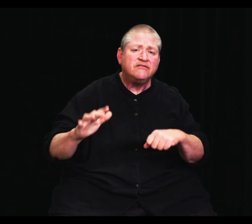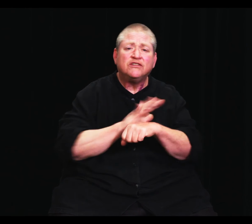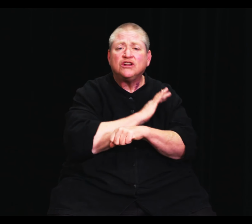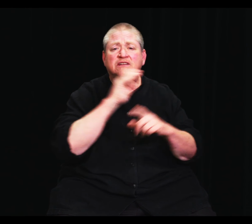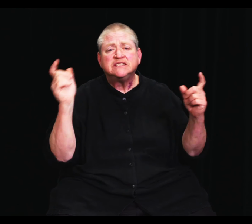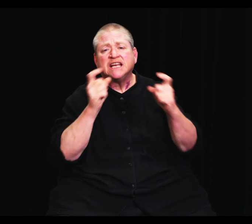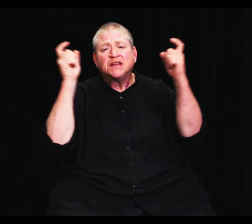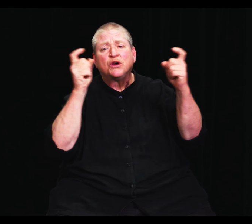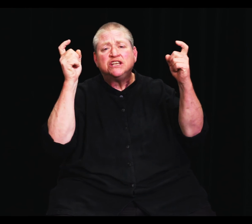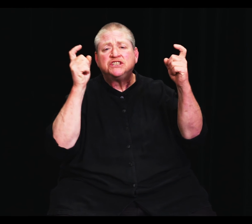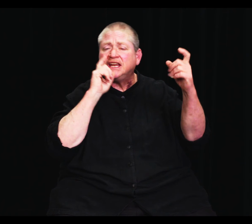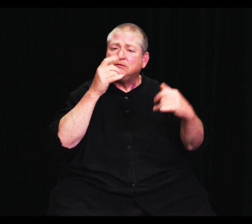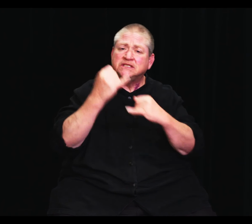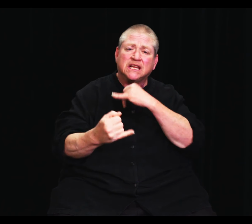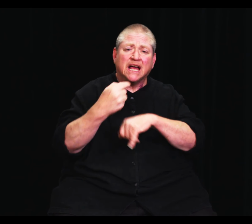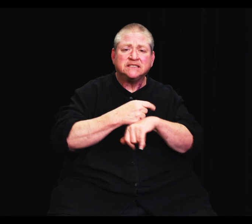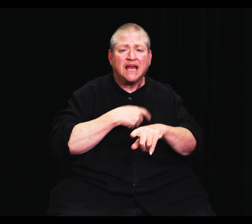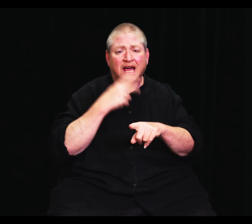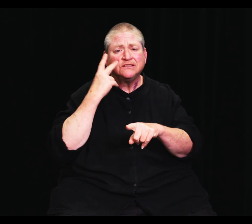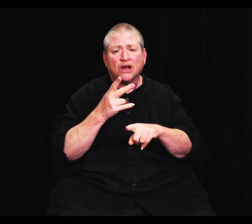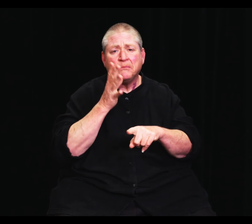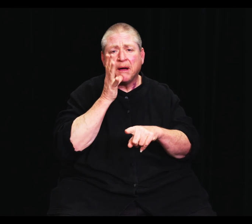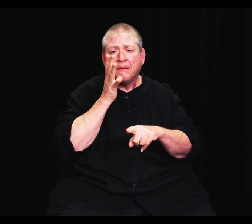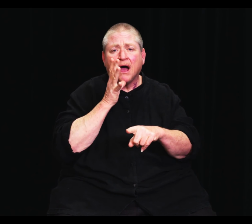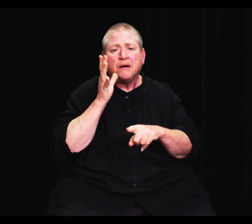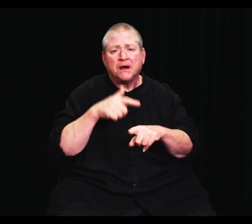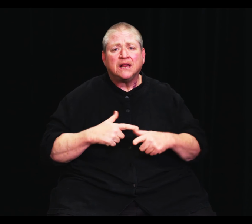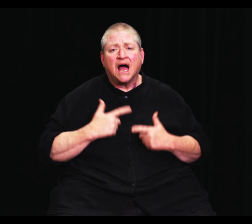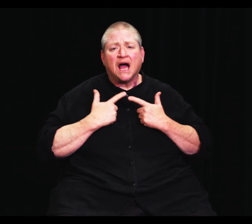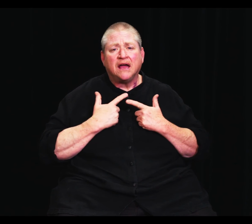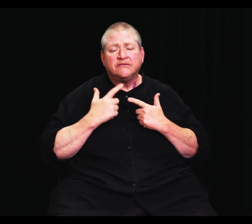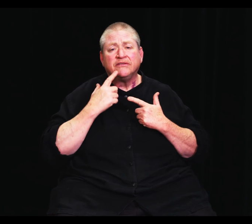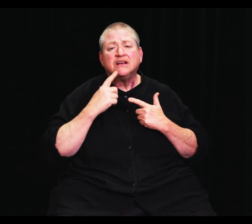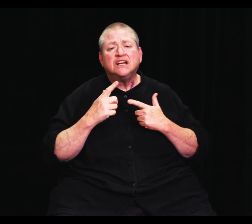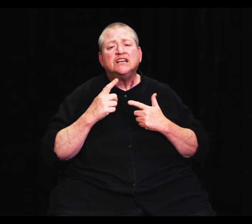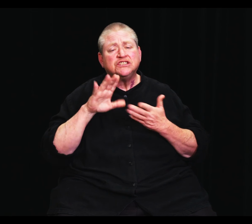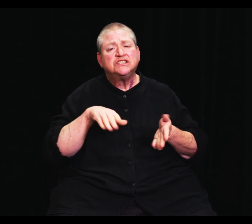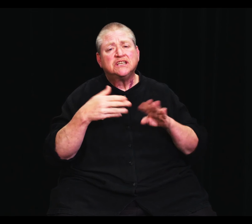for so many reasons. It was a beautiful August day, full of celebration and it was also the last day